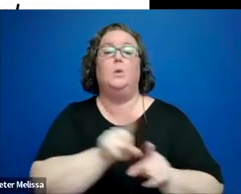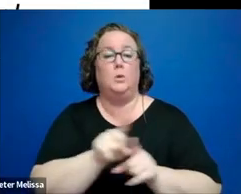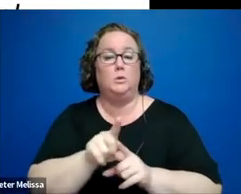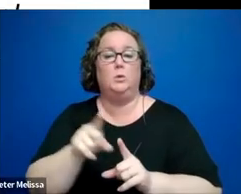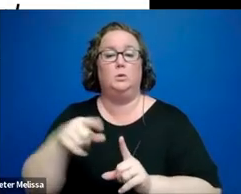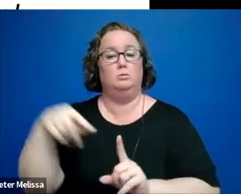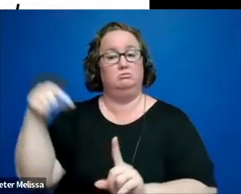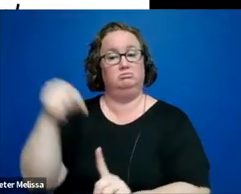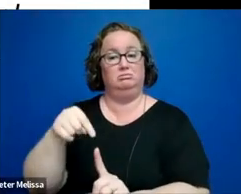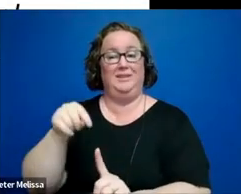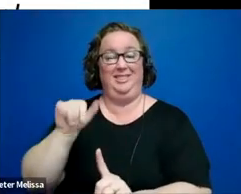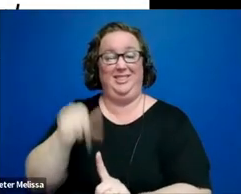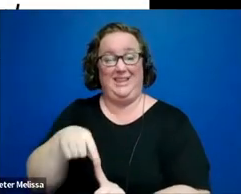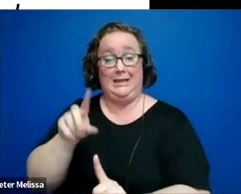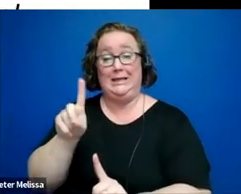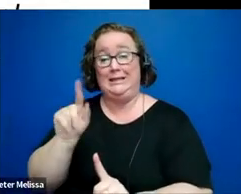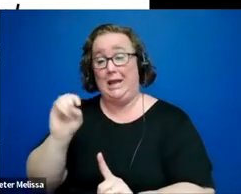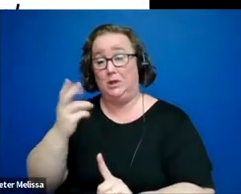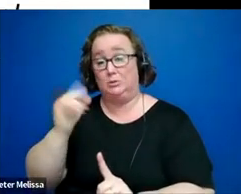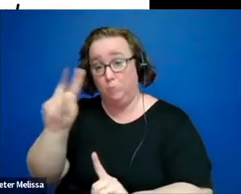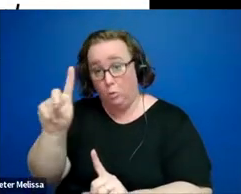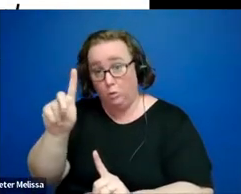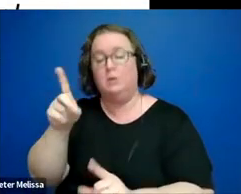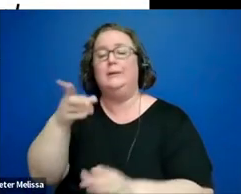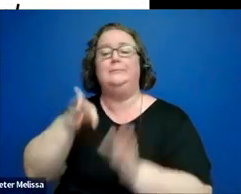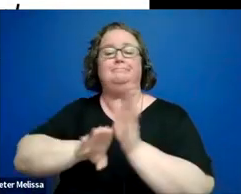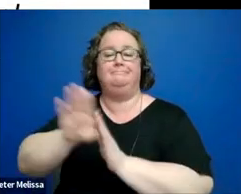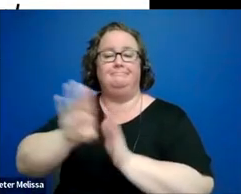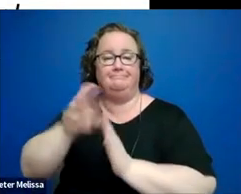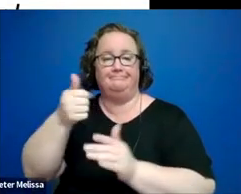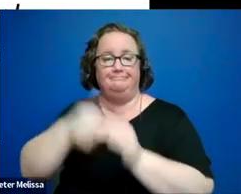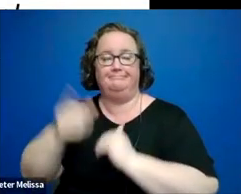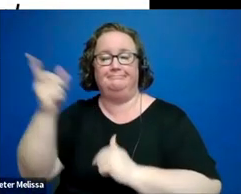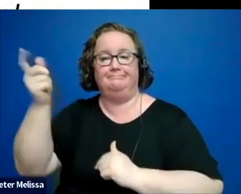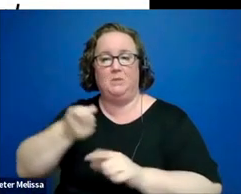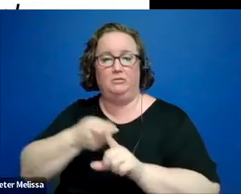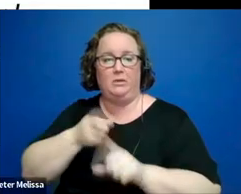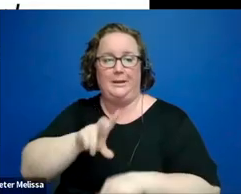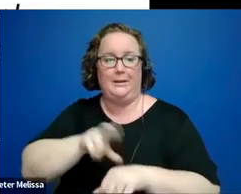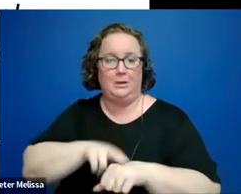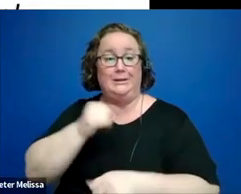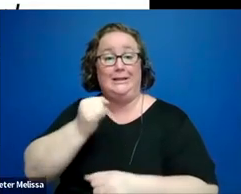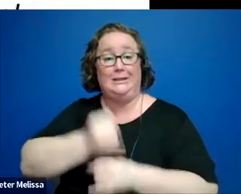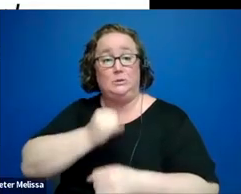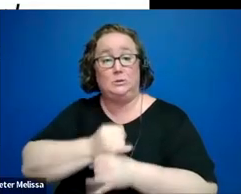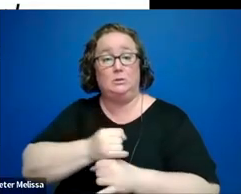dashboard were developed under a grant from the National Institute on Disability, Independent